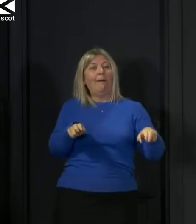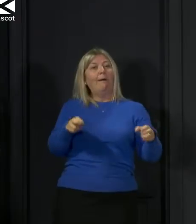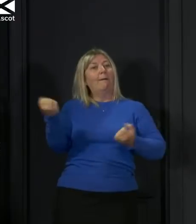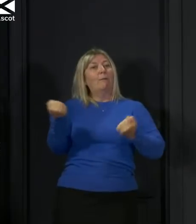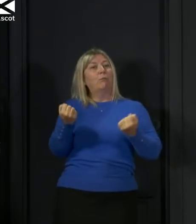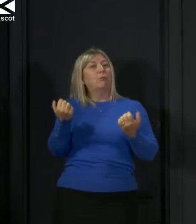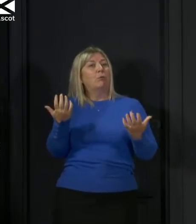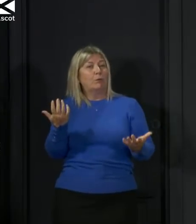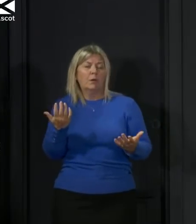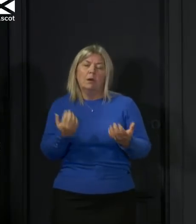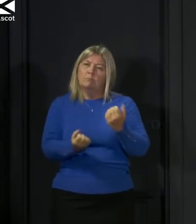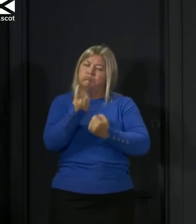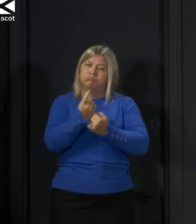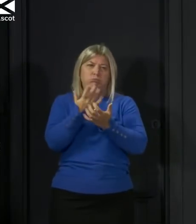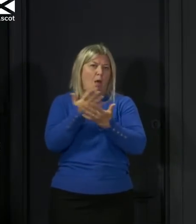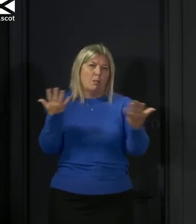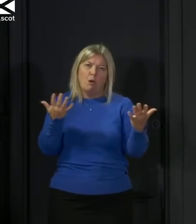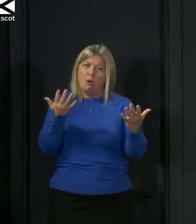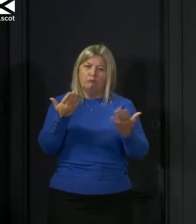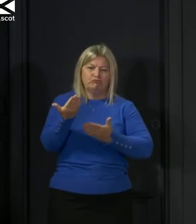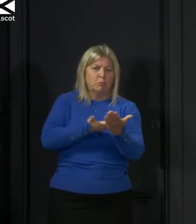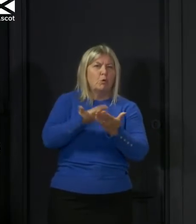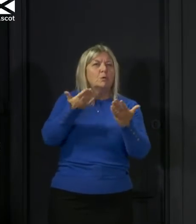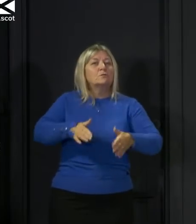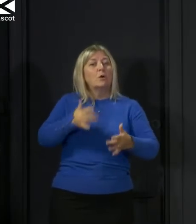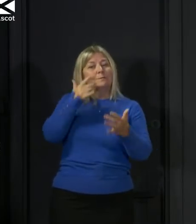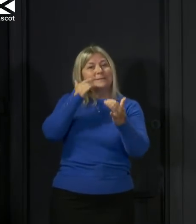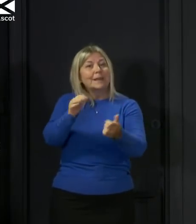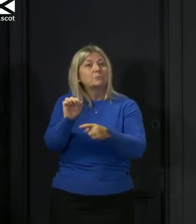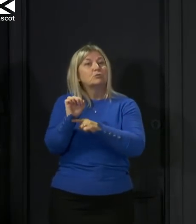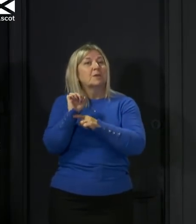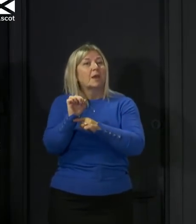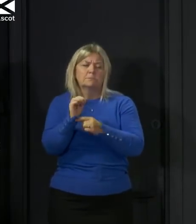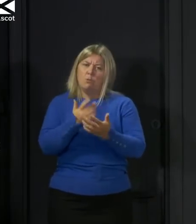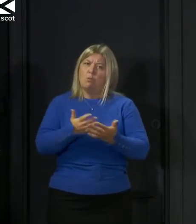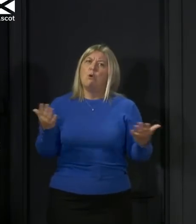and Protect reports. You should only share a car with someone from another household